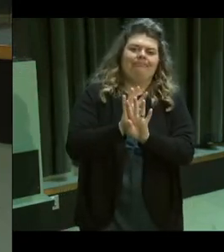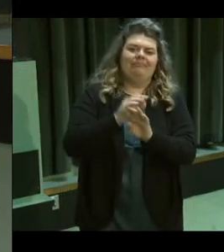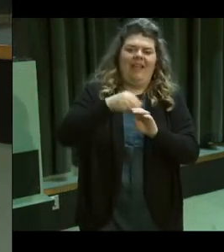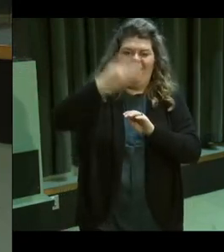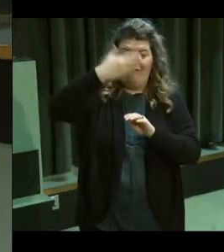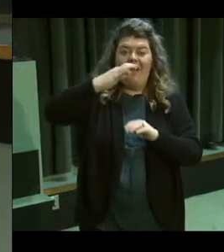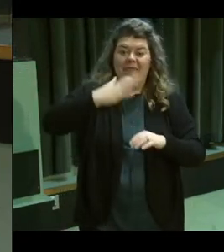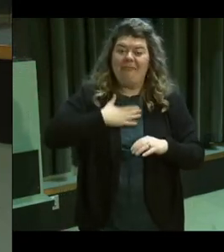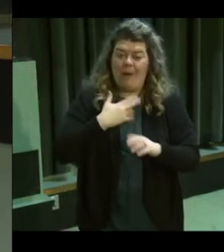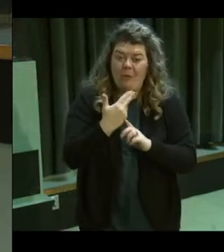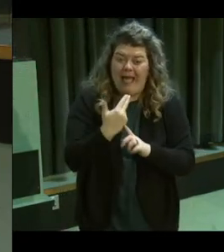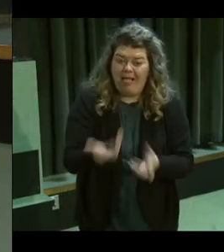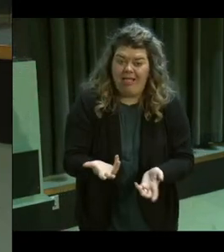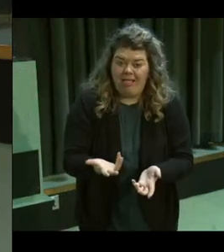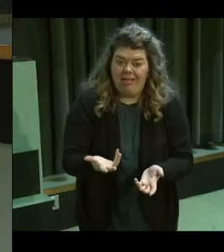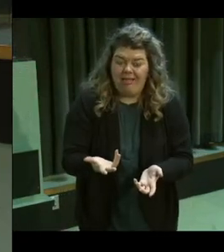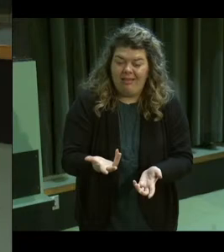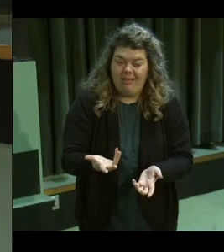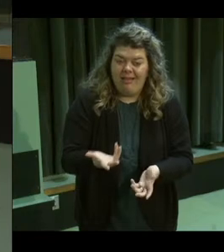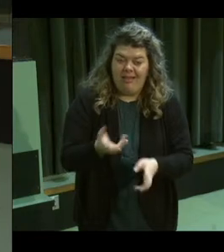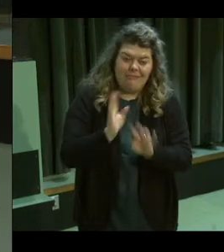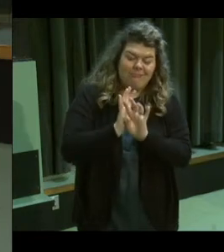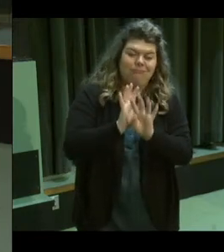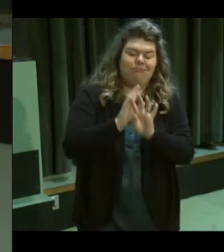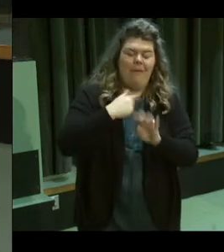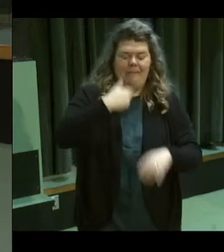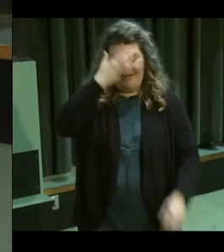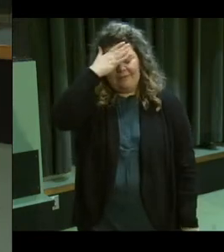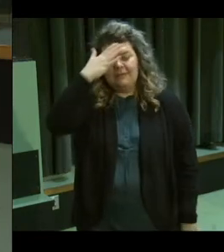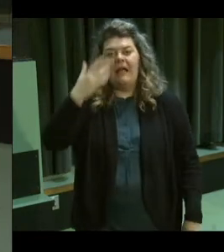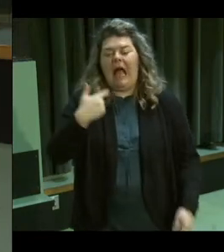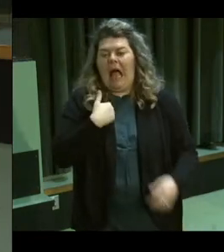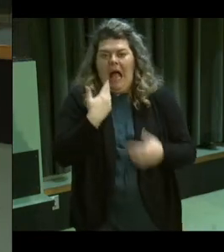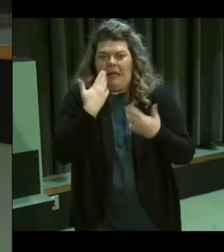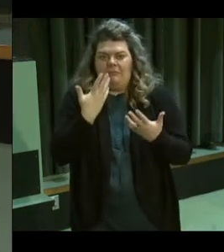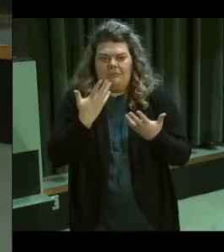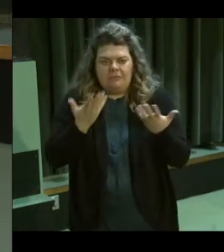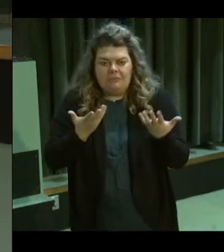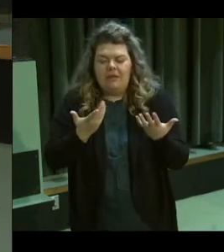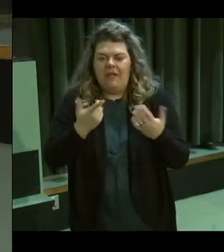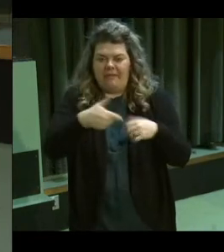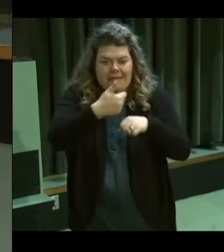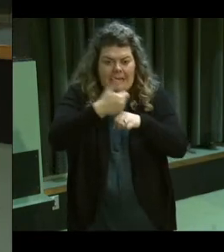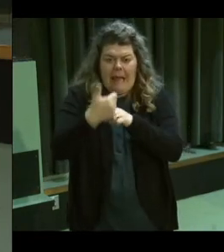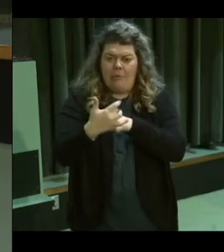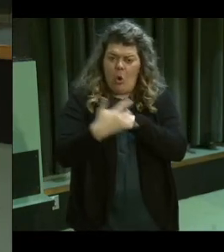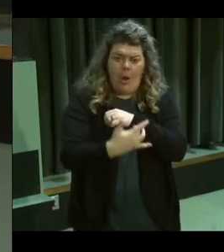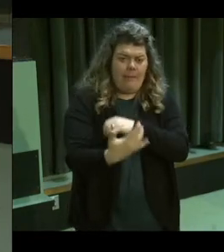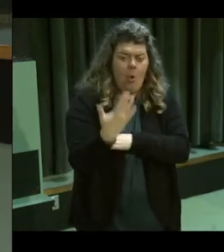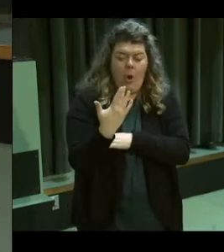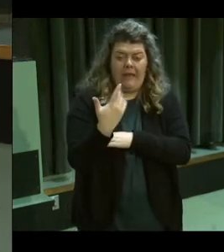out in front of my hotel. Oh my